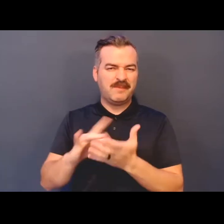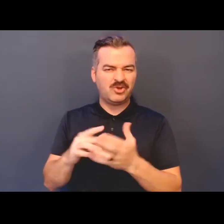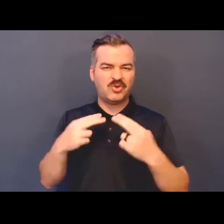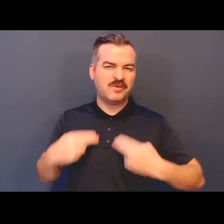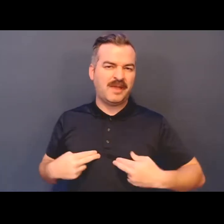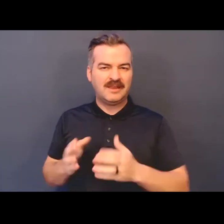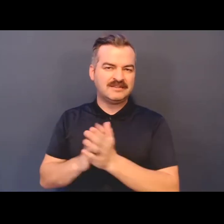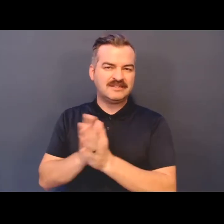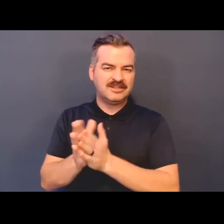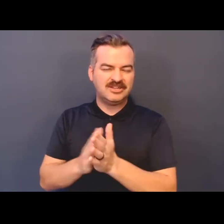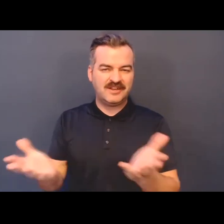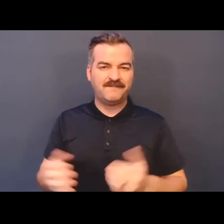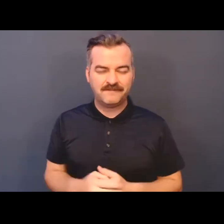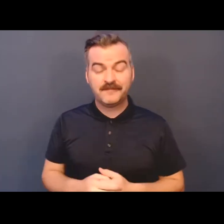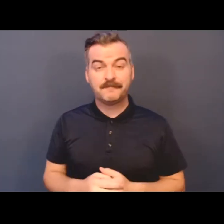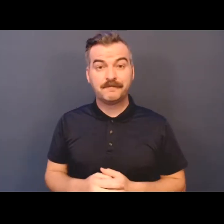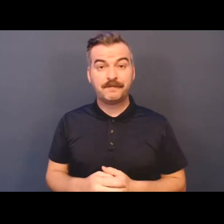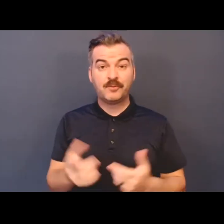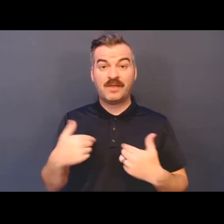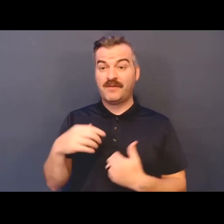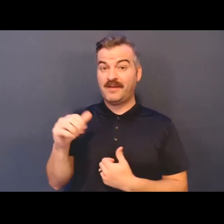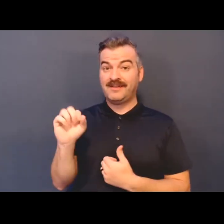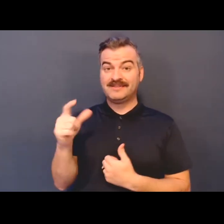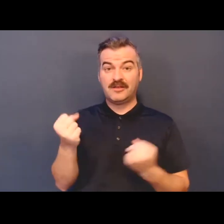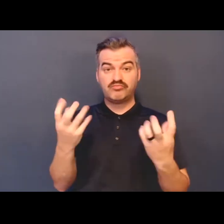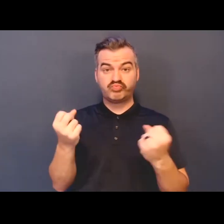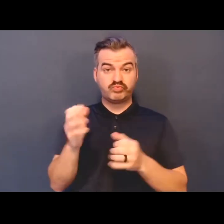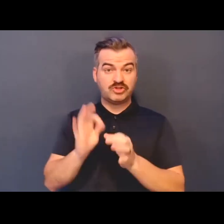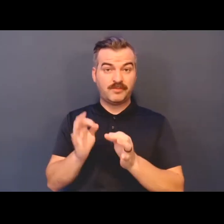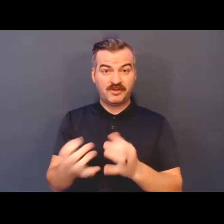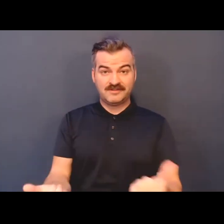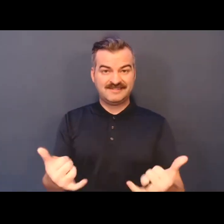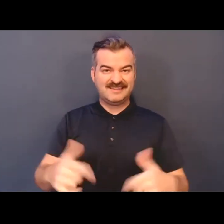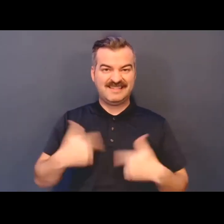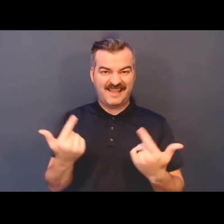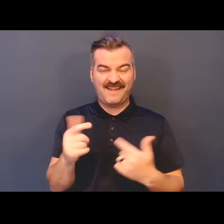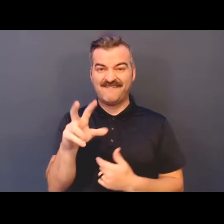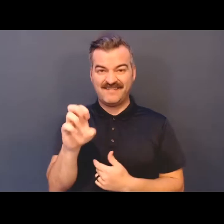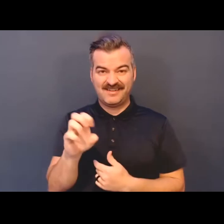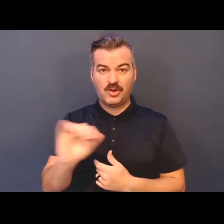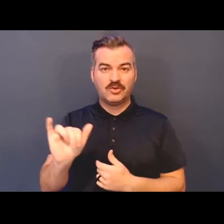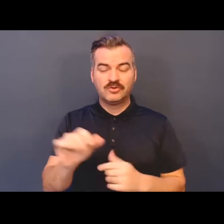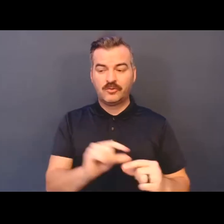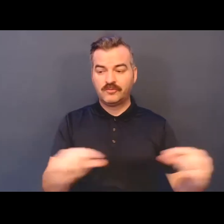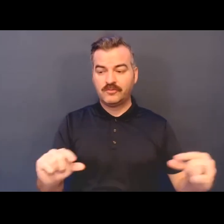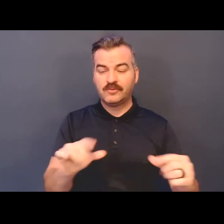15:05:44 We have ASL interpretation occurring live as well as zoom live captioning, simply